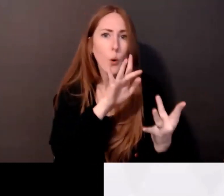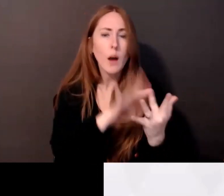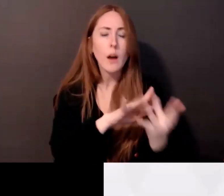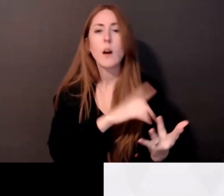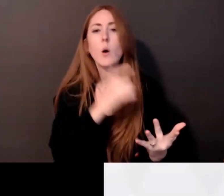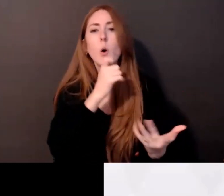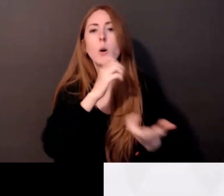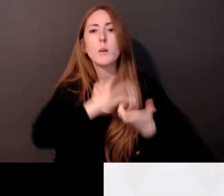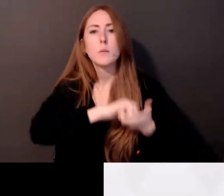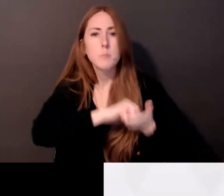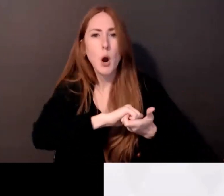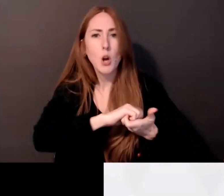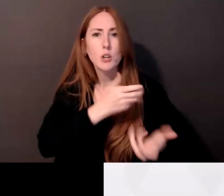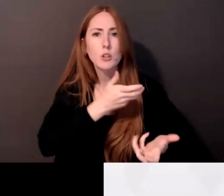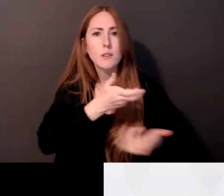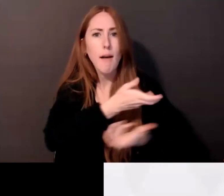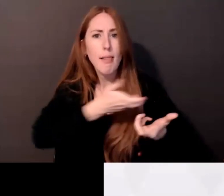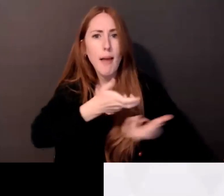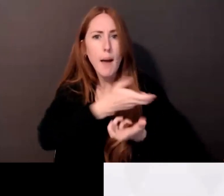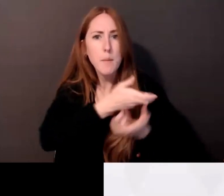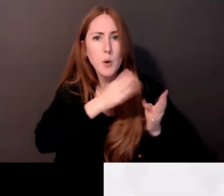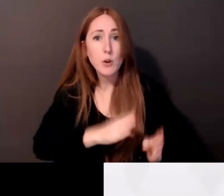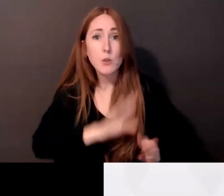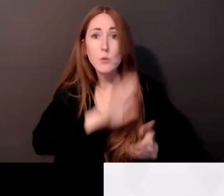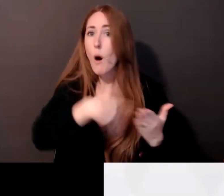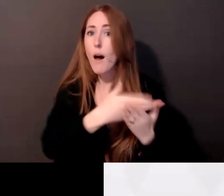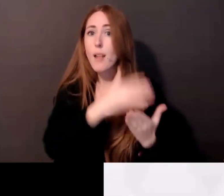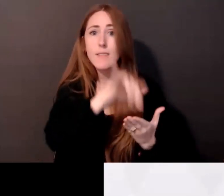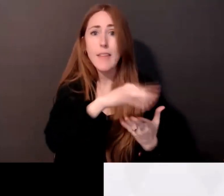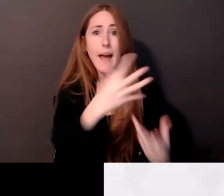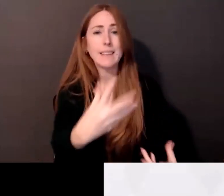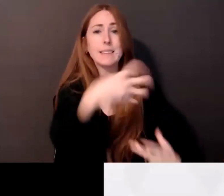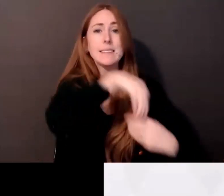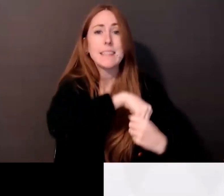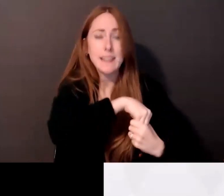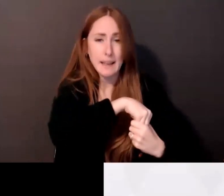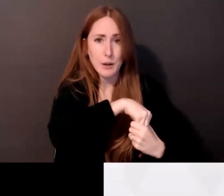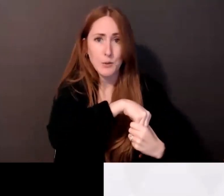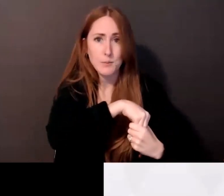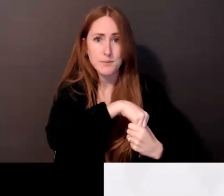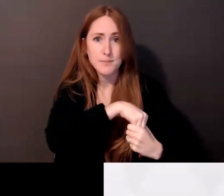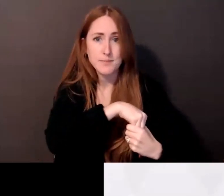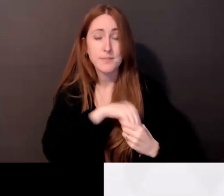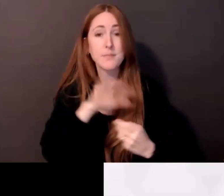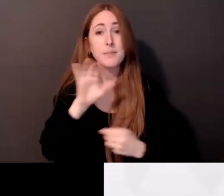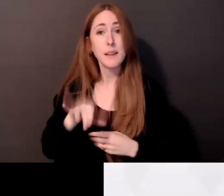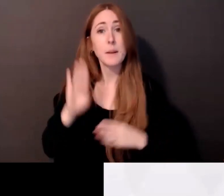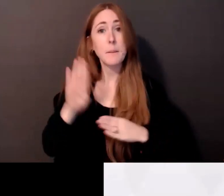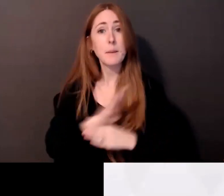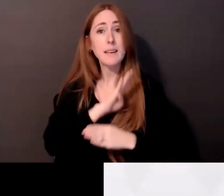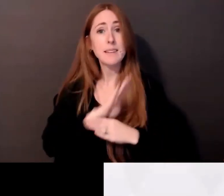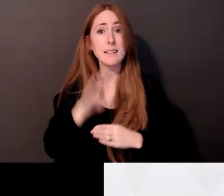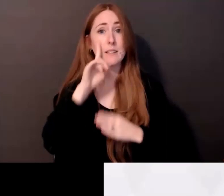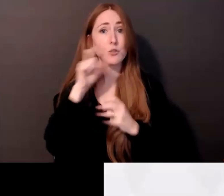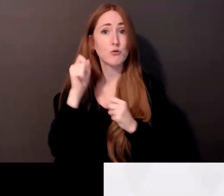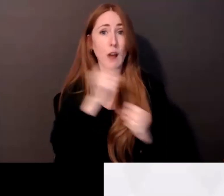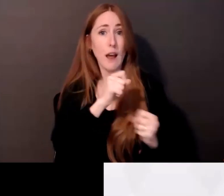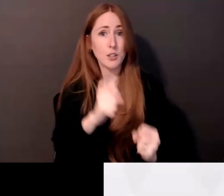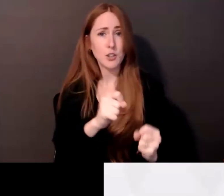All of that goes in there. And so those are business strategies but can still be applied to what you do.